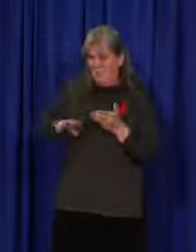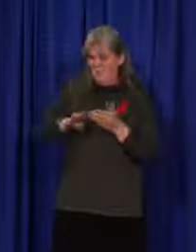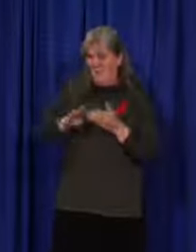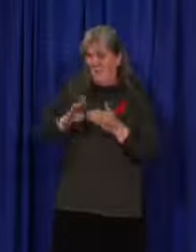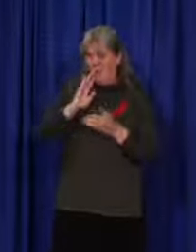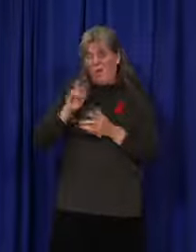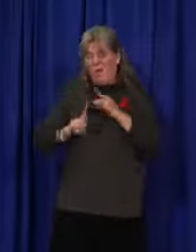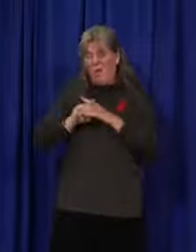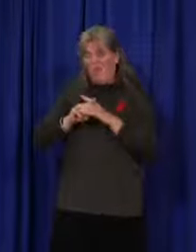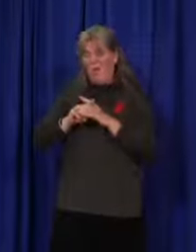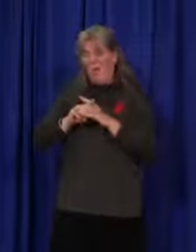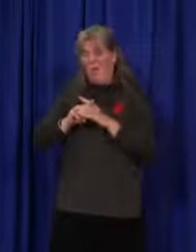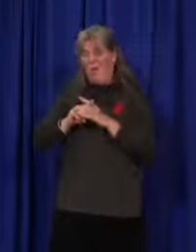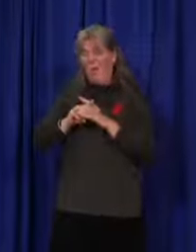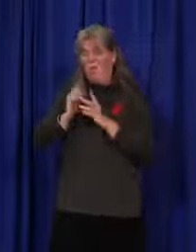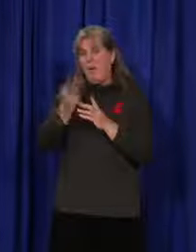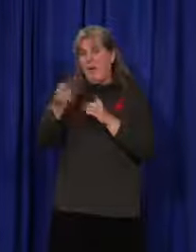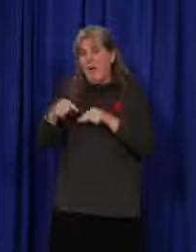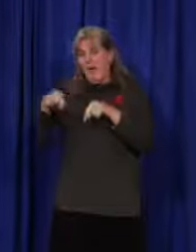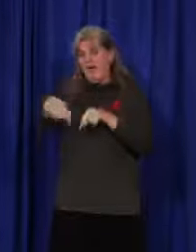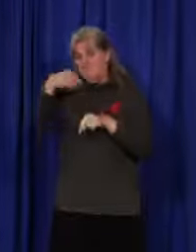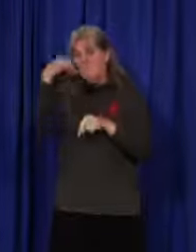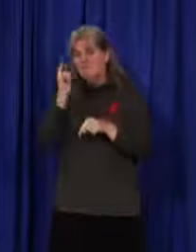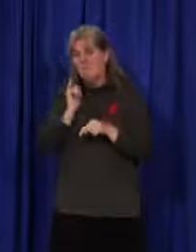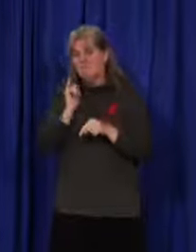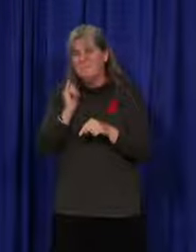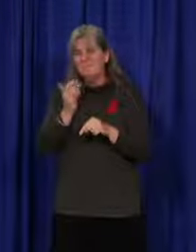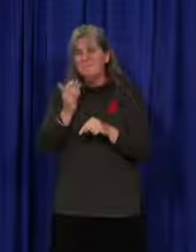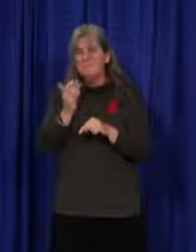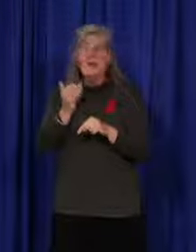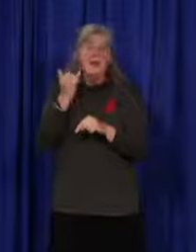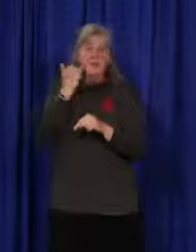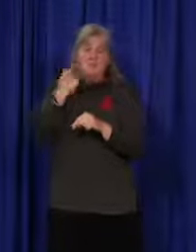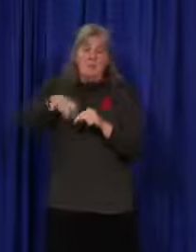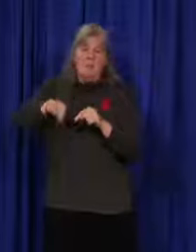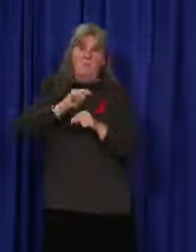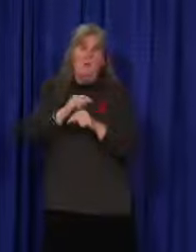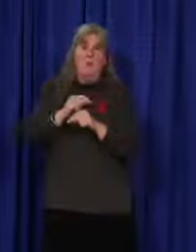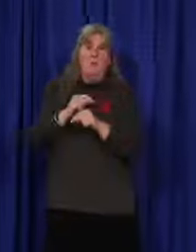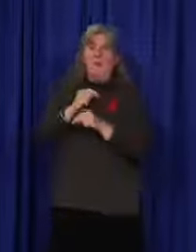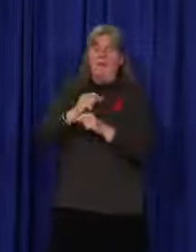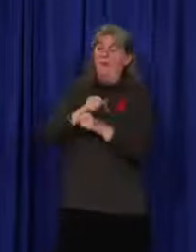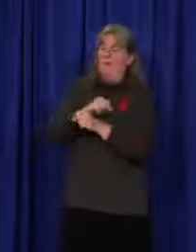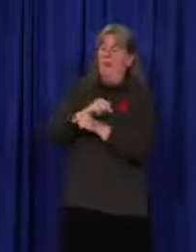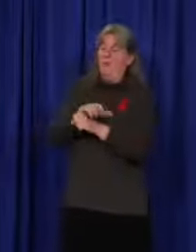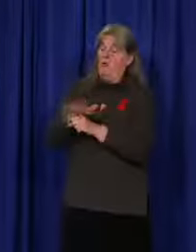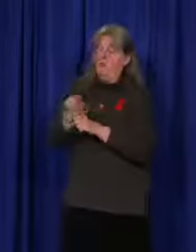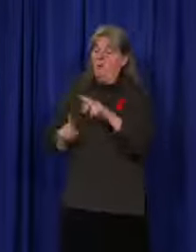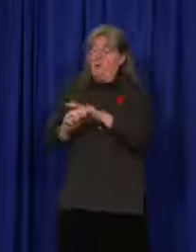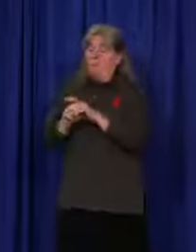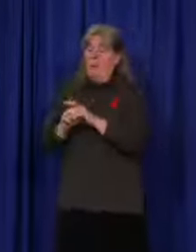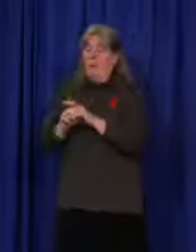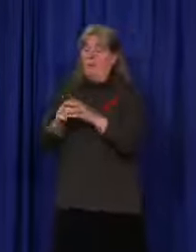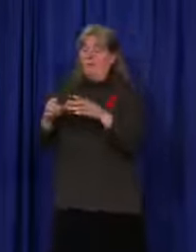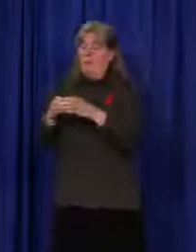about the Canadian index of well-being survey. This is a chance to hear directly from Yukoners about how things are going during these